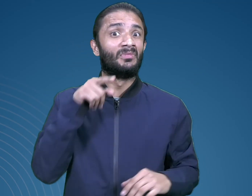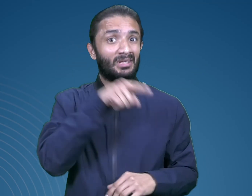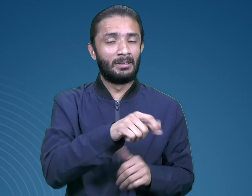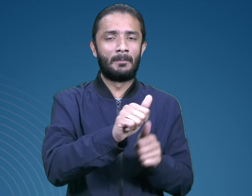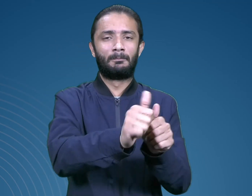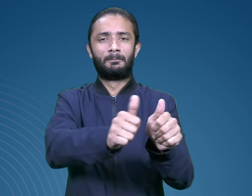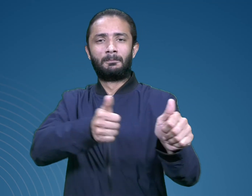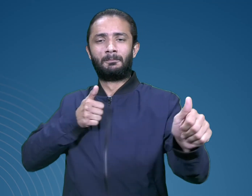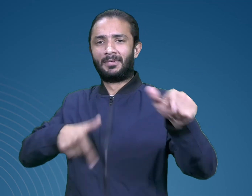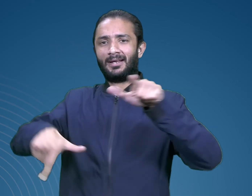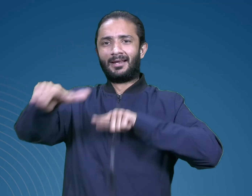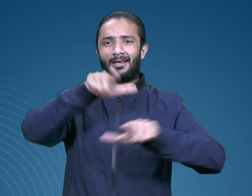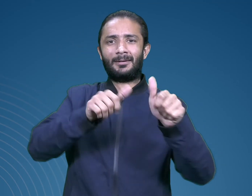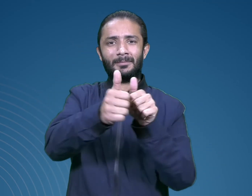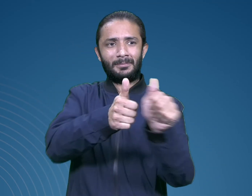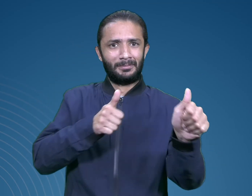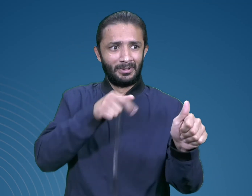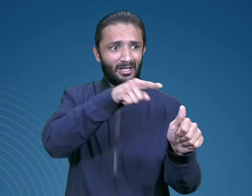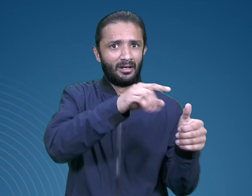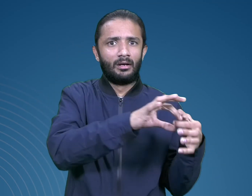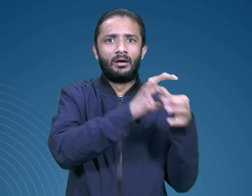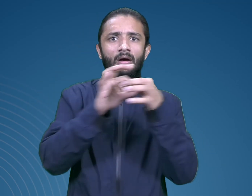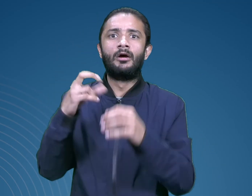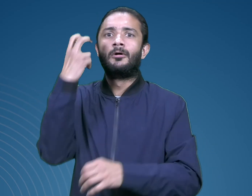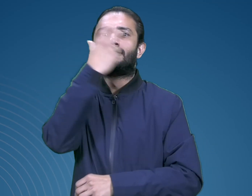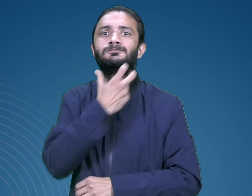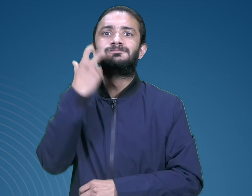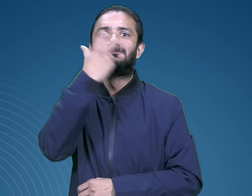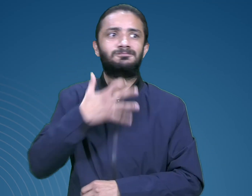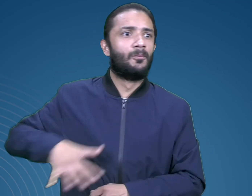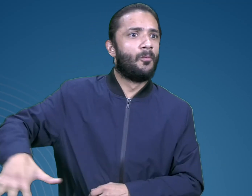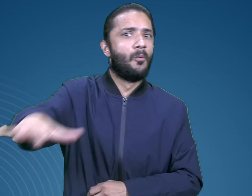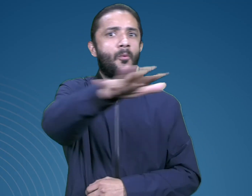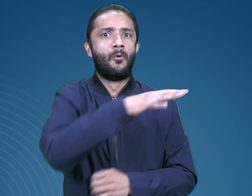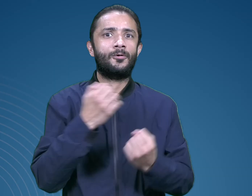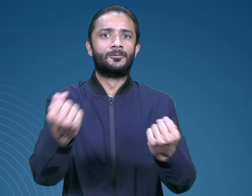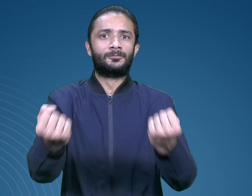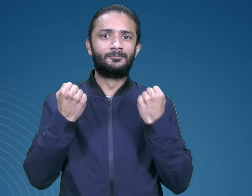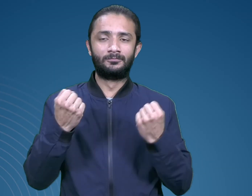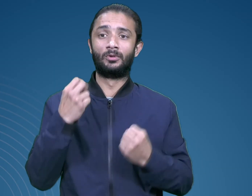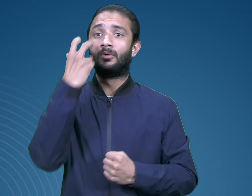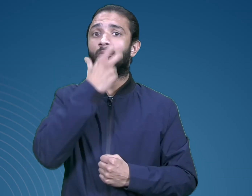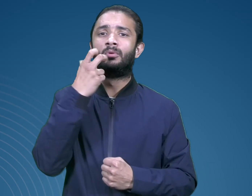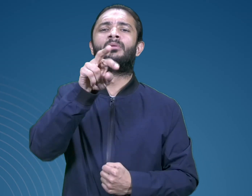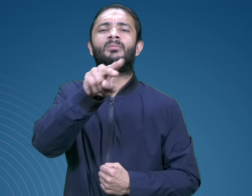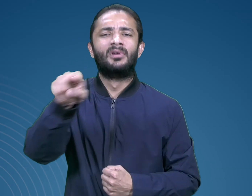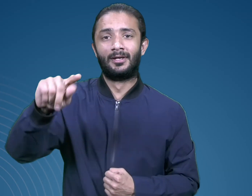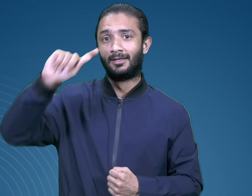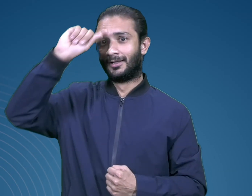Deaf individuals lag behind in respect of language because there is a majority of hearing people